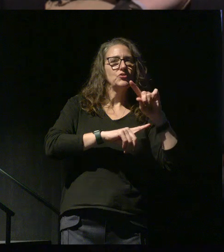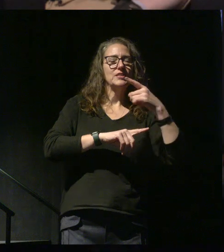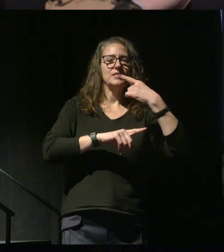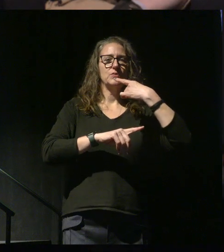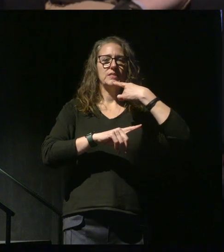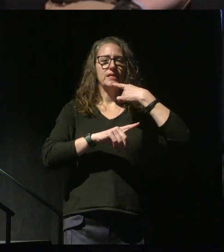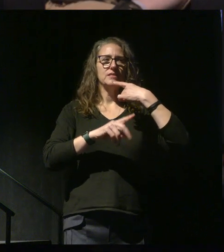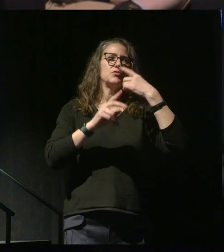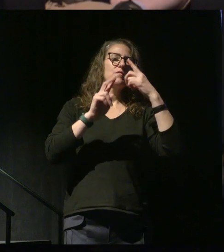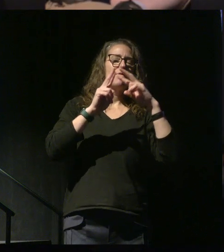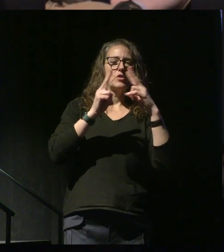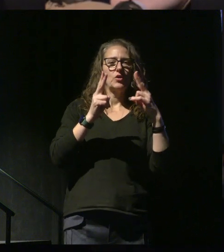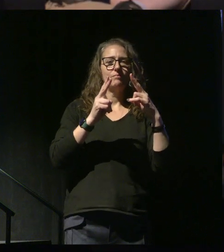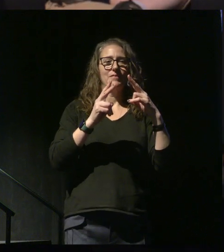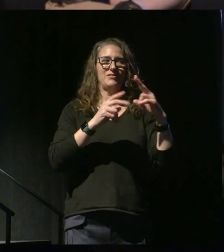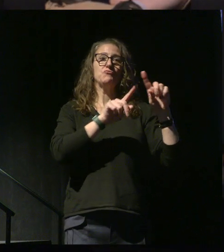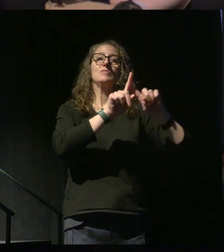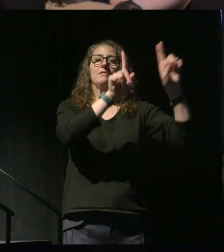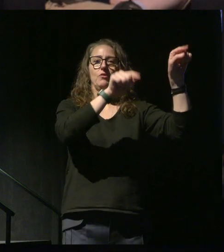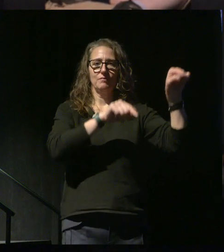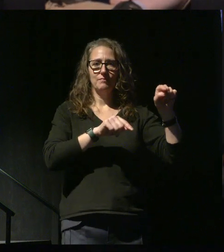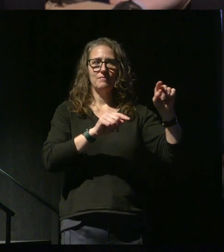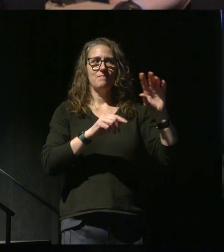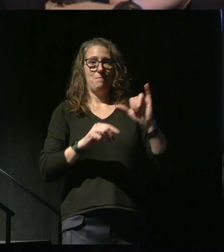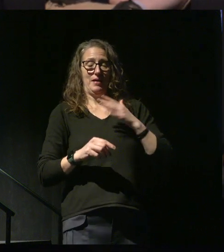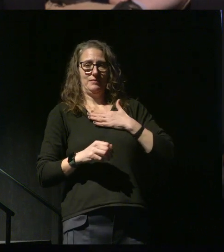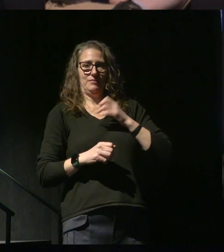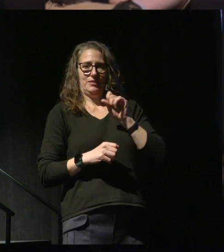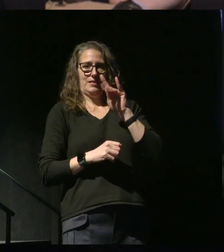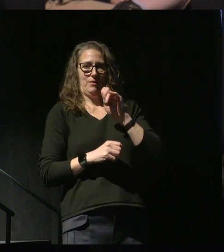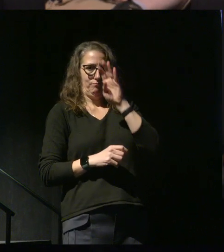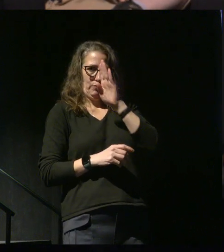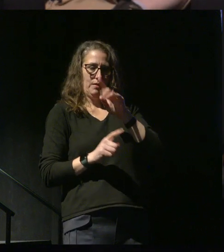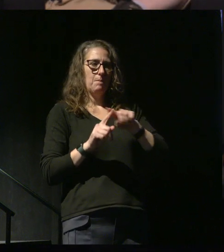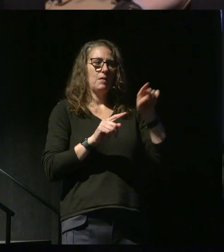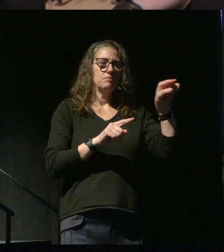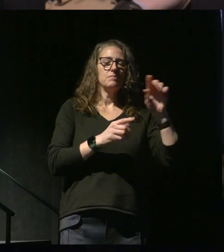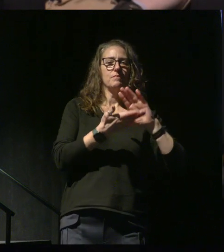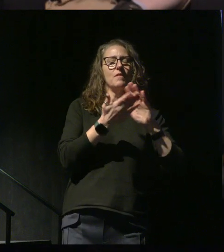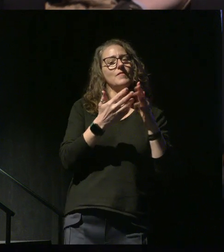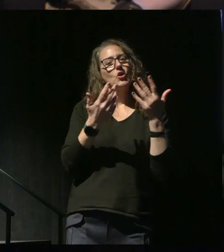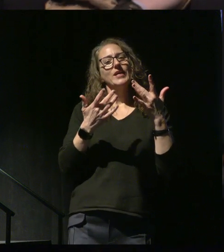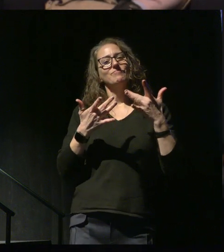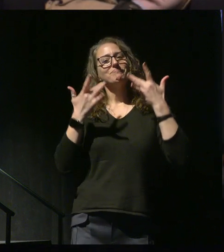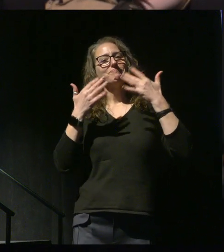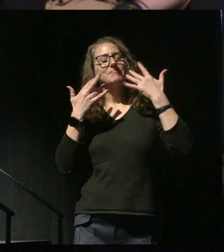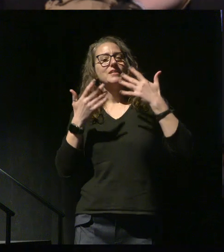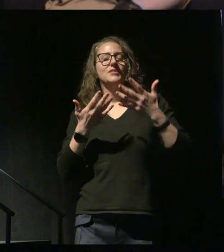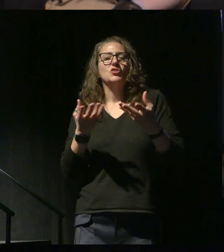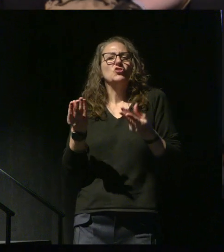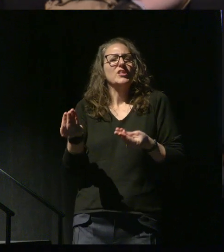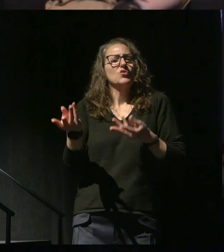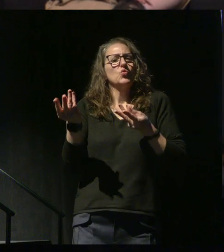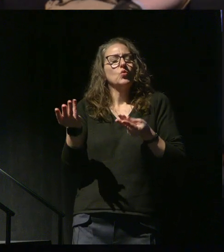She's very gentle and she's really, she's made me not just a better writer, but as a better editor to other people